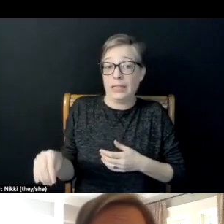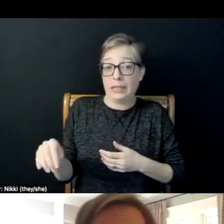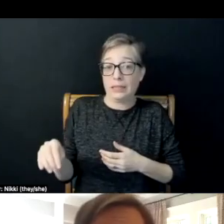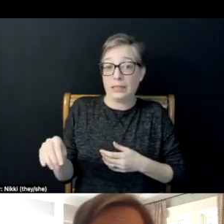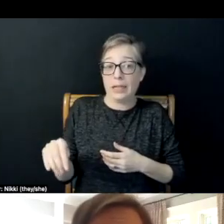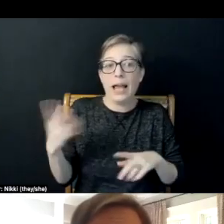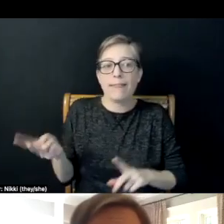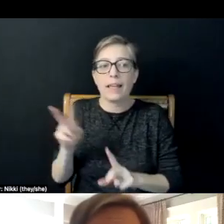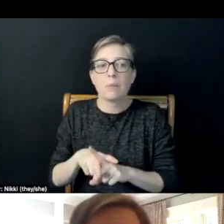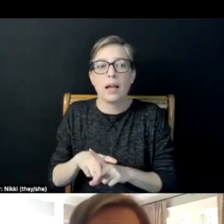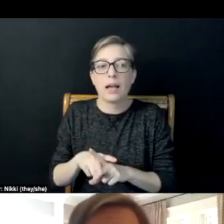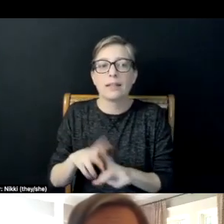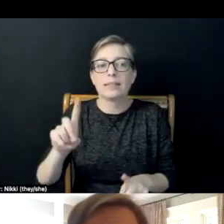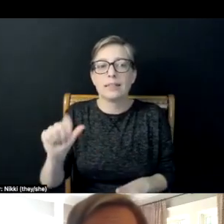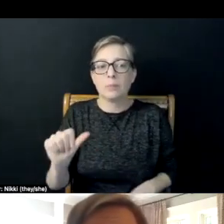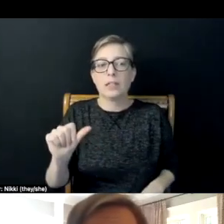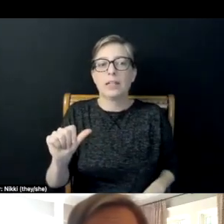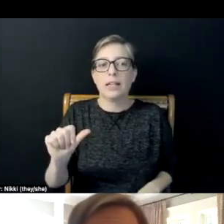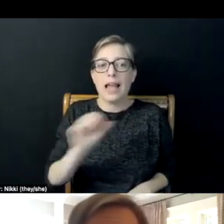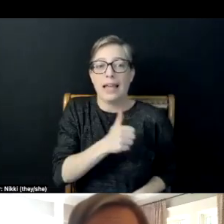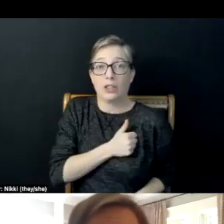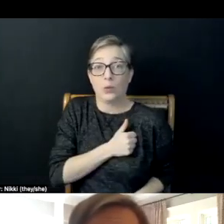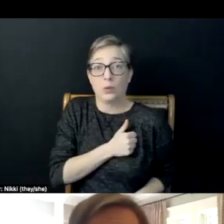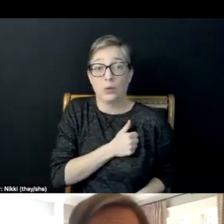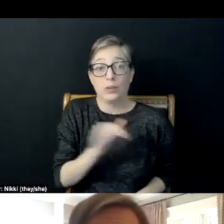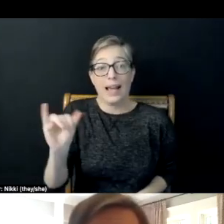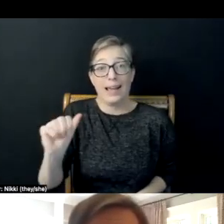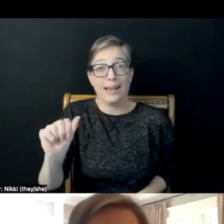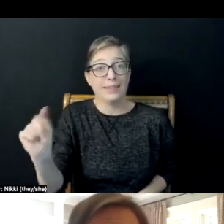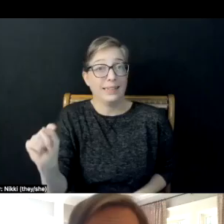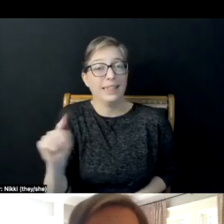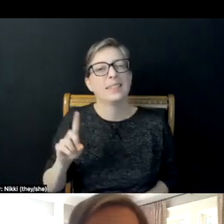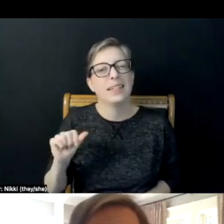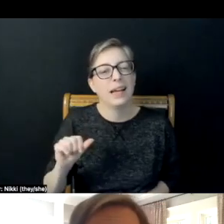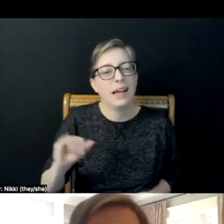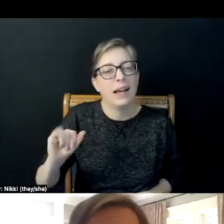which I'm not going to get into right now, but it is a very valid and standardized measure to measure this, and what they were